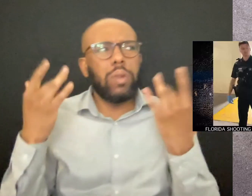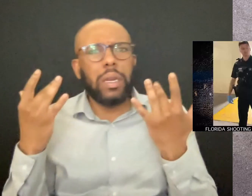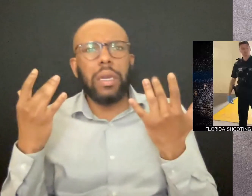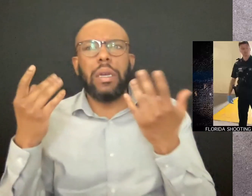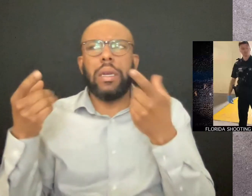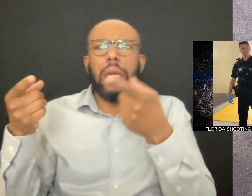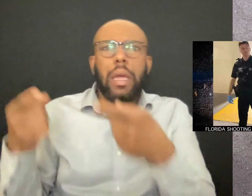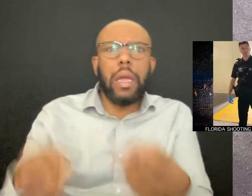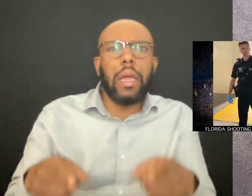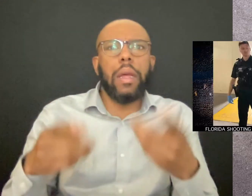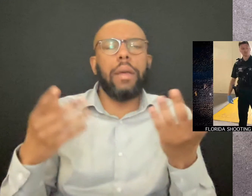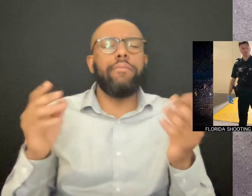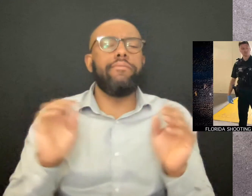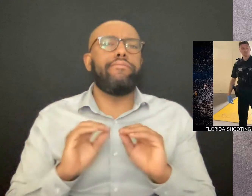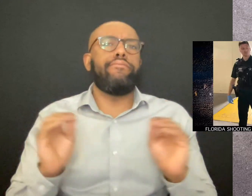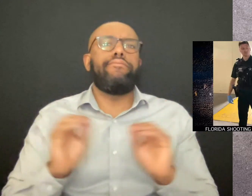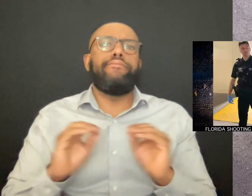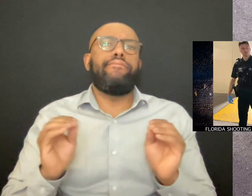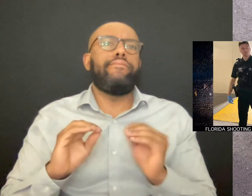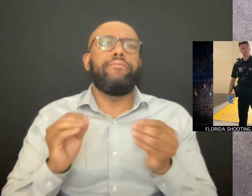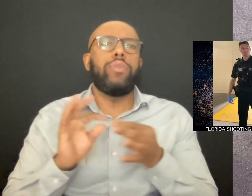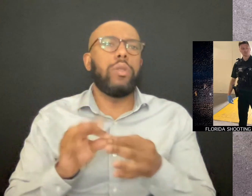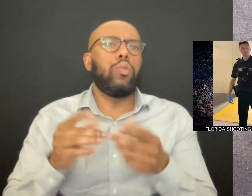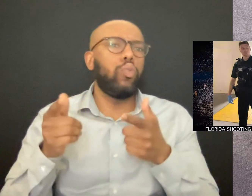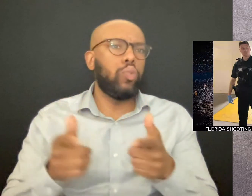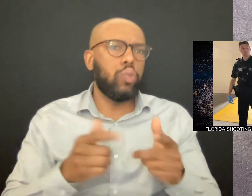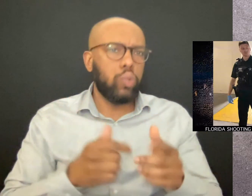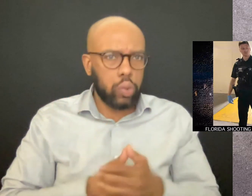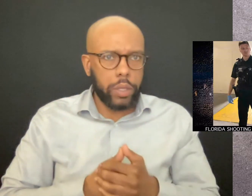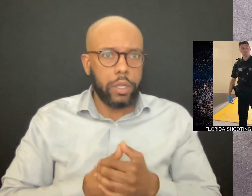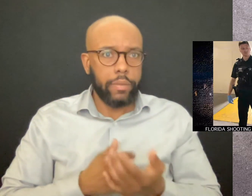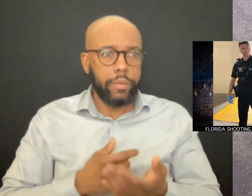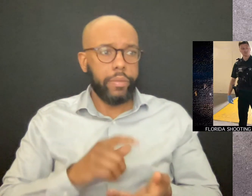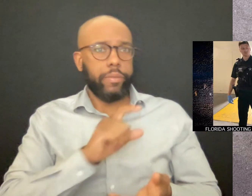so far there is no word on a possible motive for the shootings